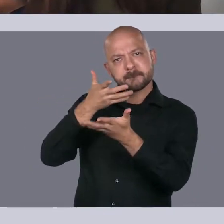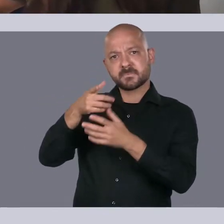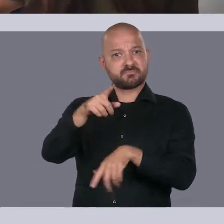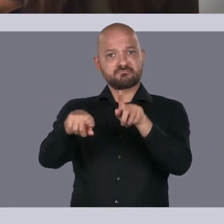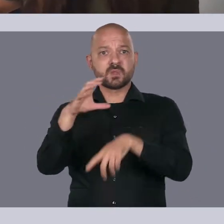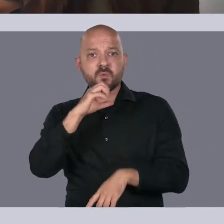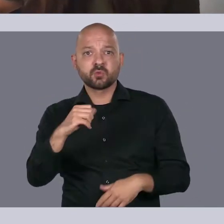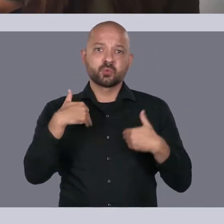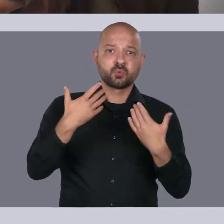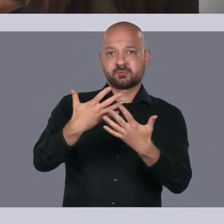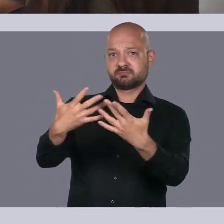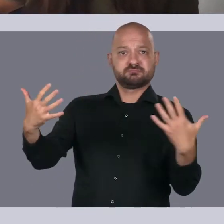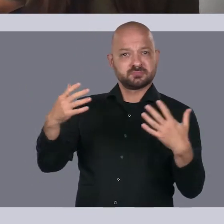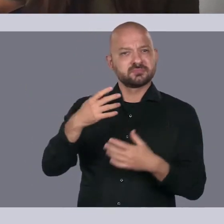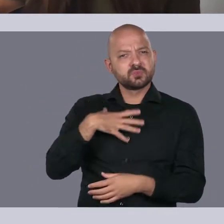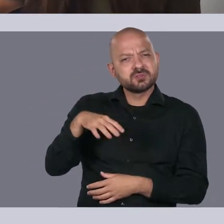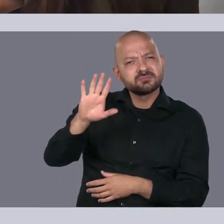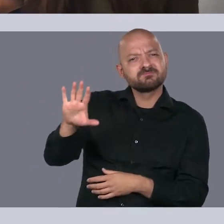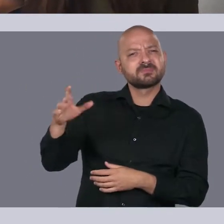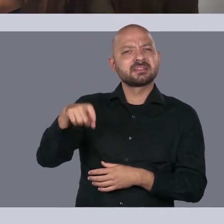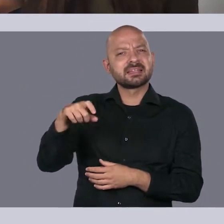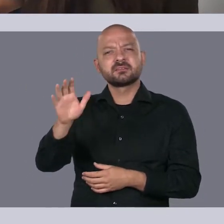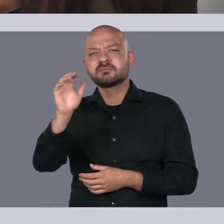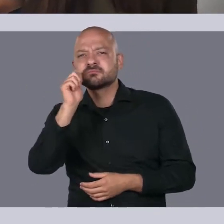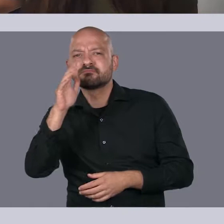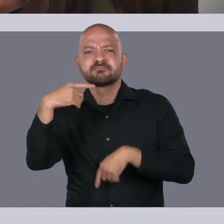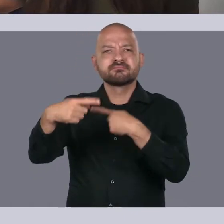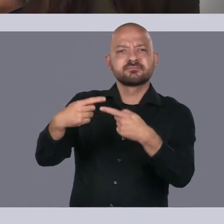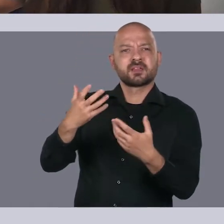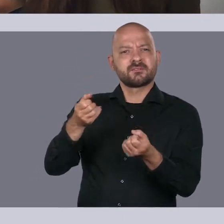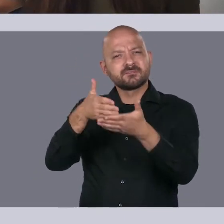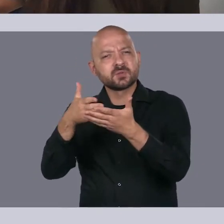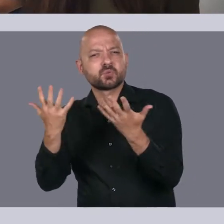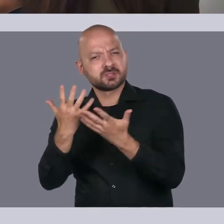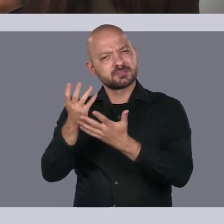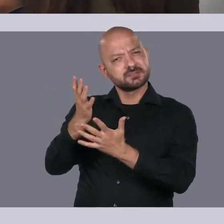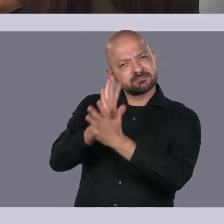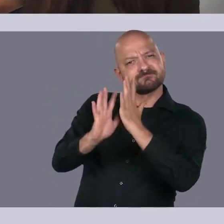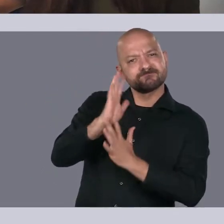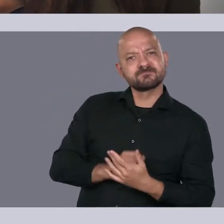of their actual needs and pain points. We chose the method of focus groups because even though they are criticized in literature